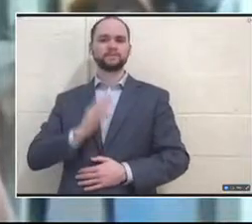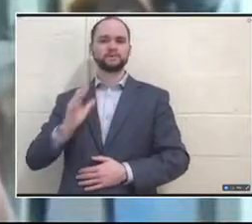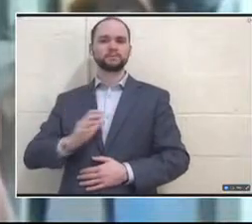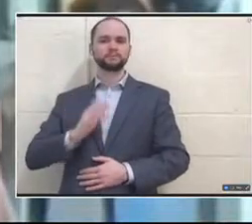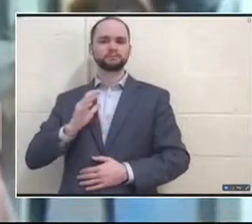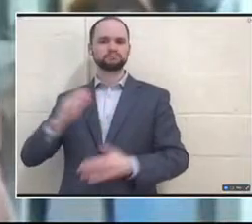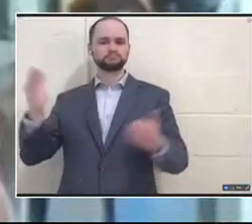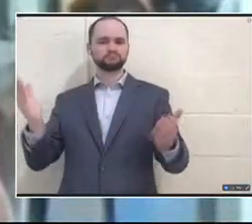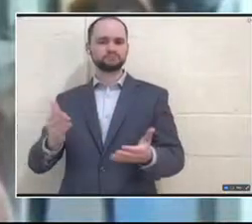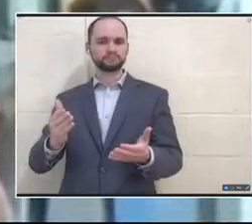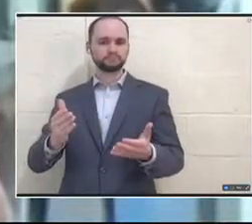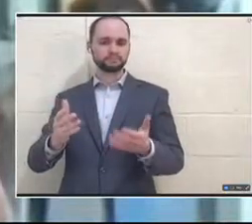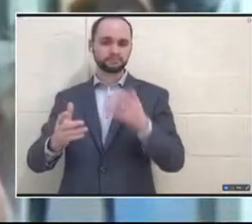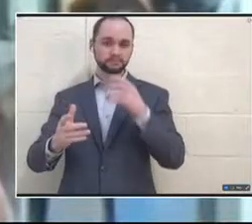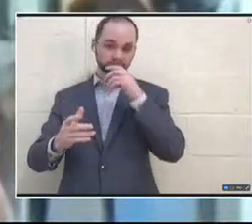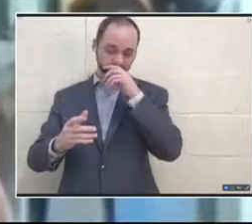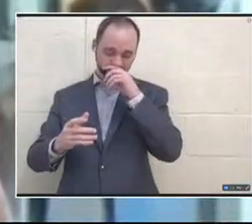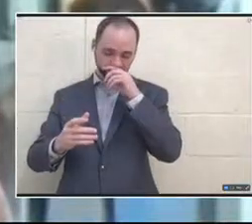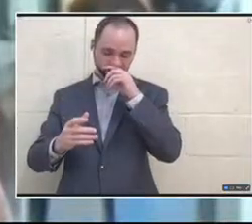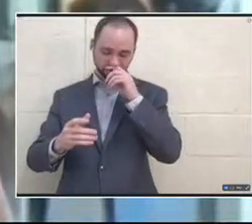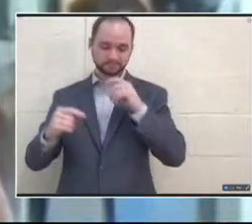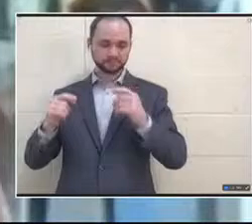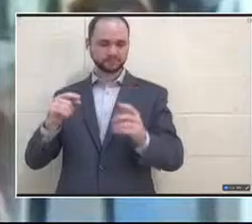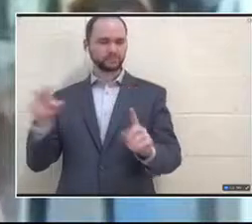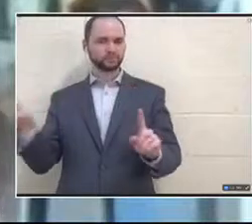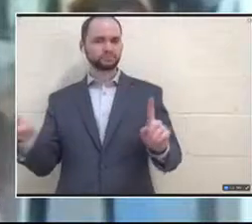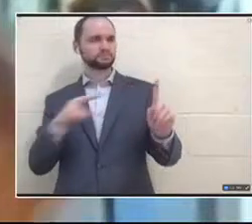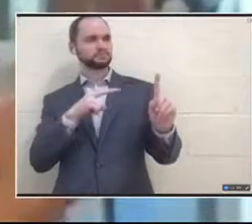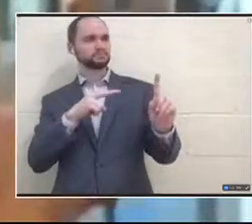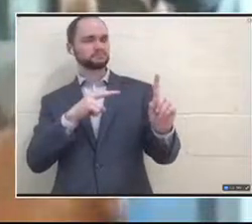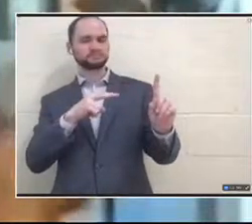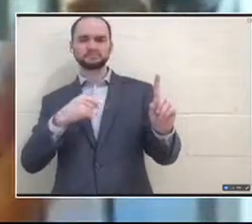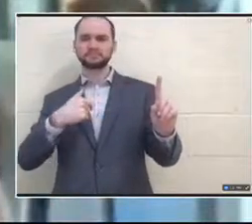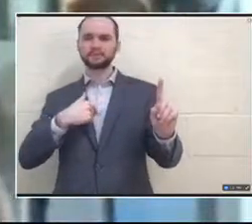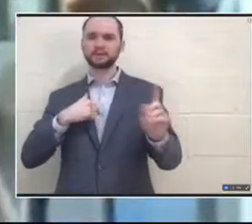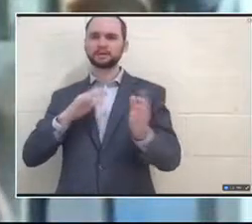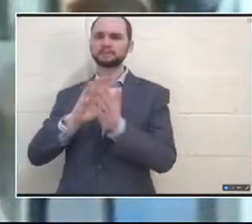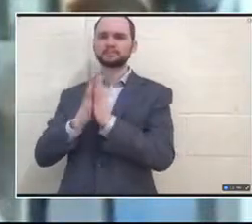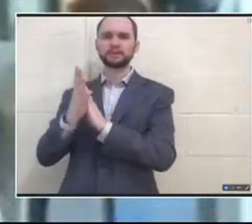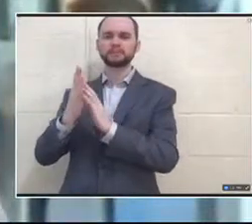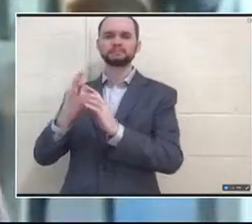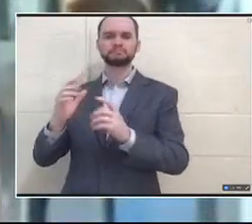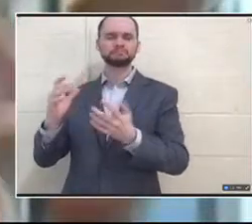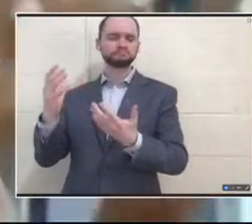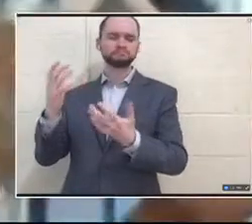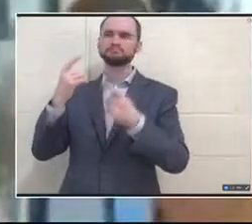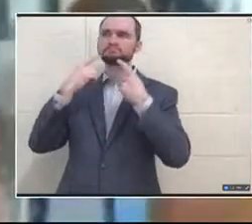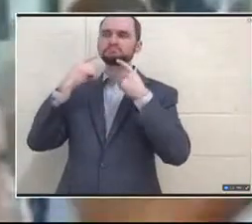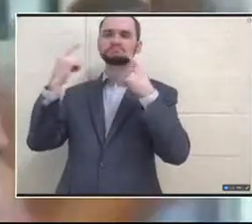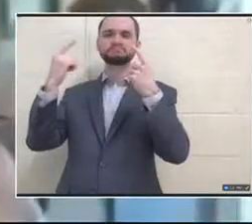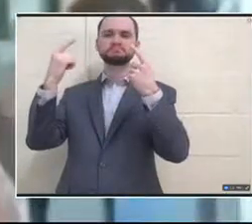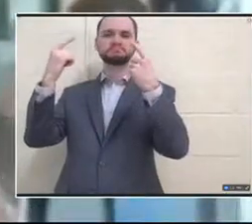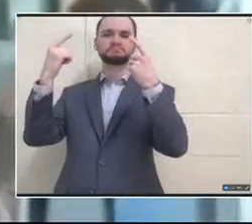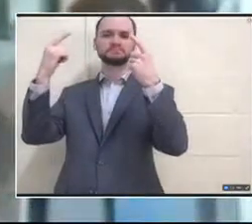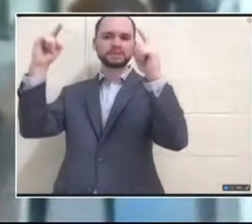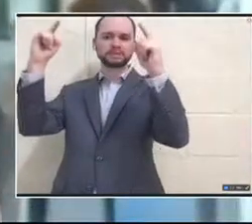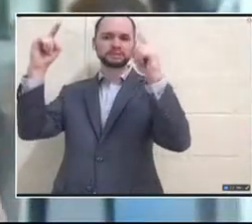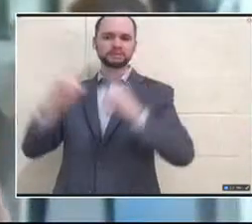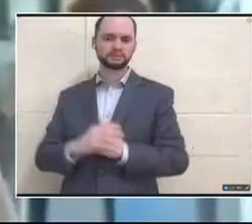triumph and success and these management dates had been set up all across the United States for me.